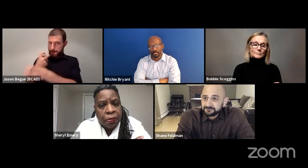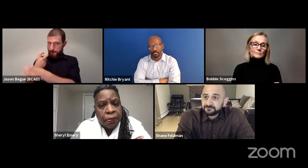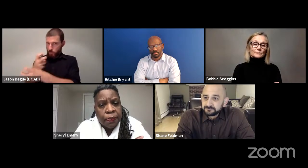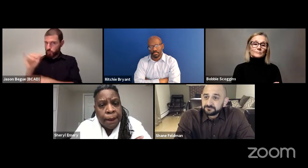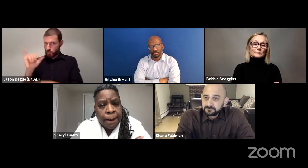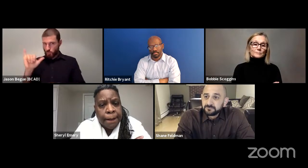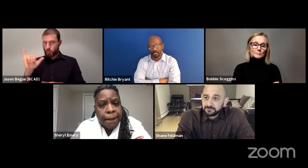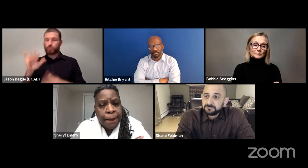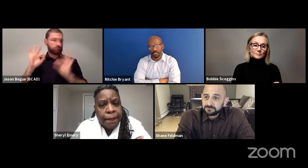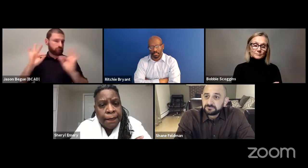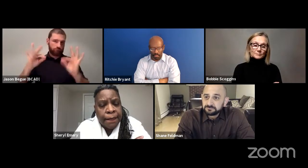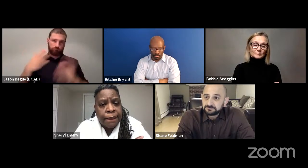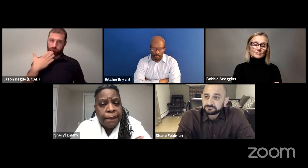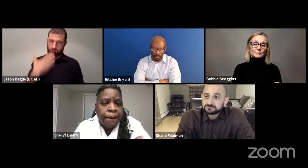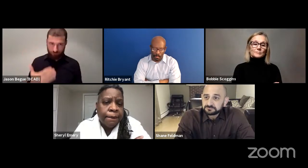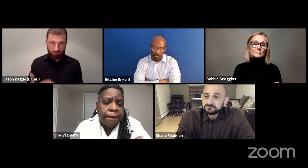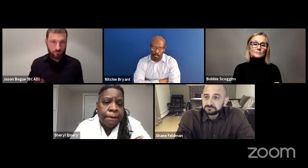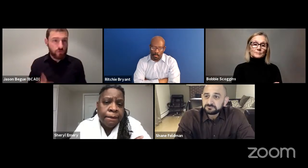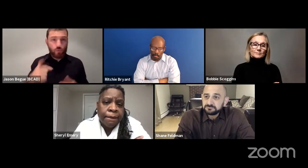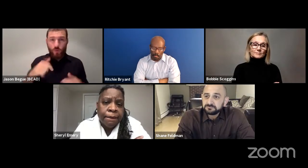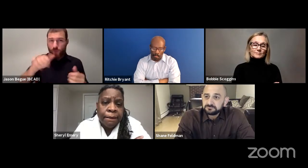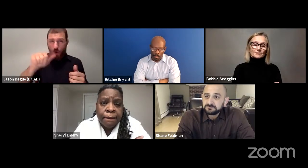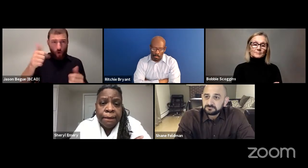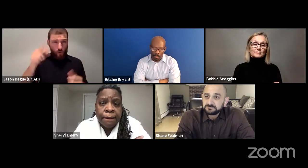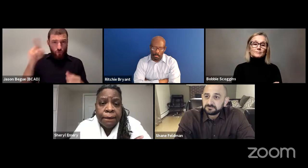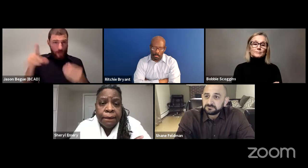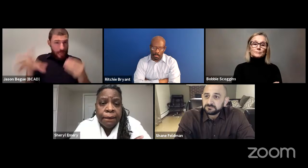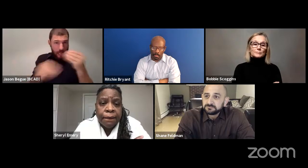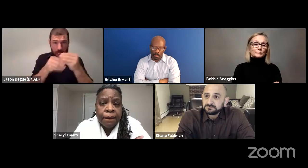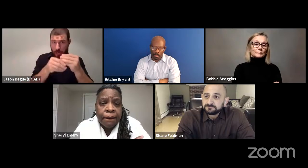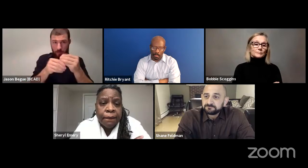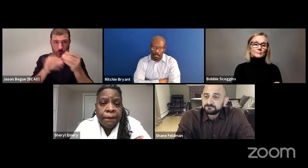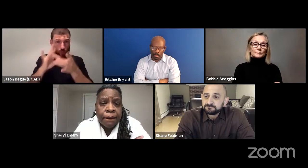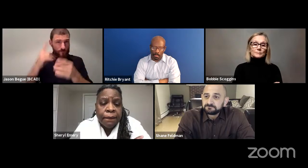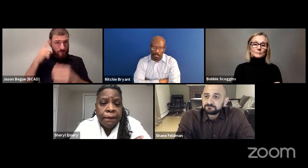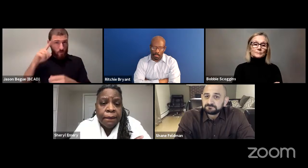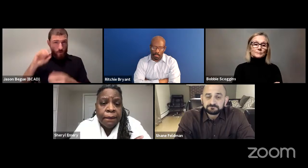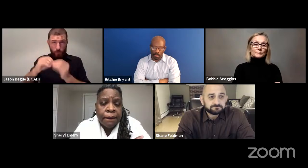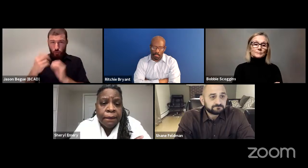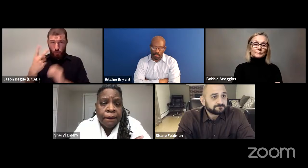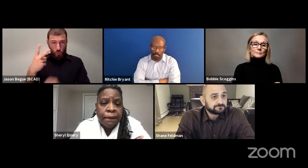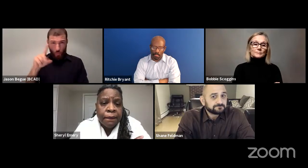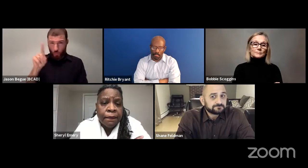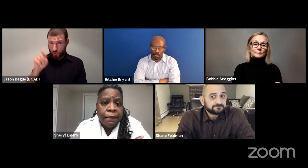for collaboration, as well as the preference for a bare bones approach. Anybody to add